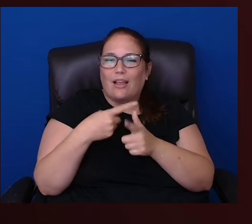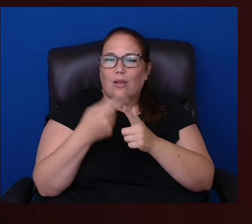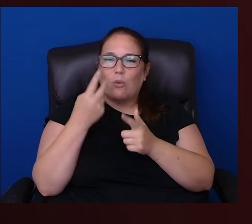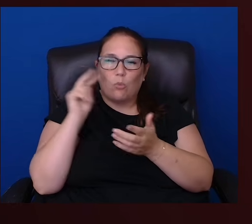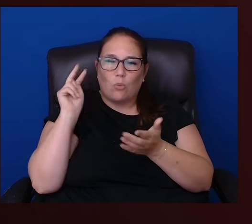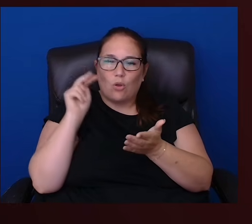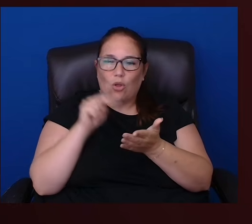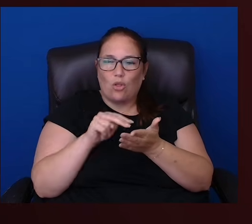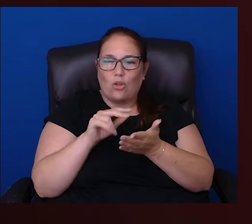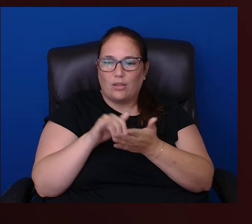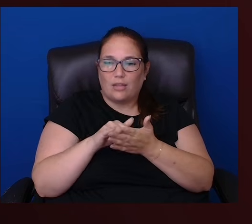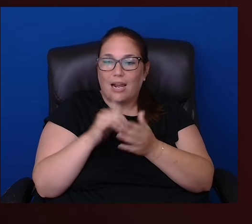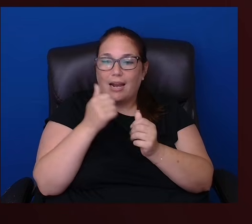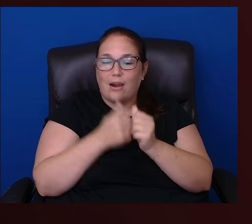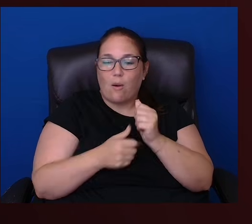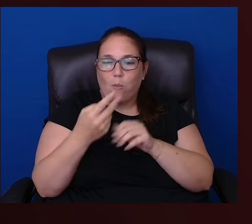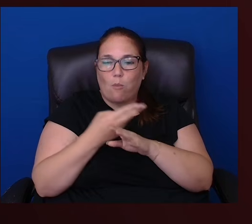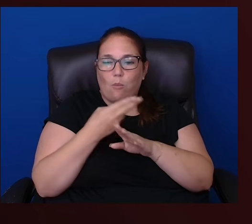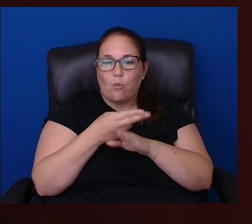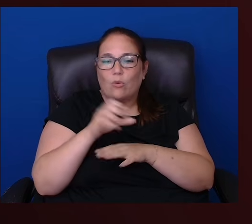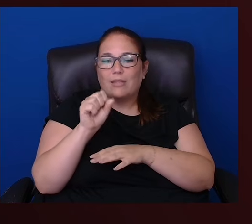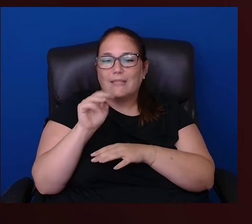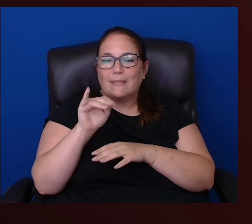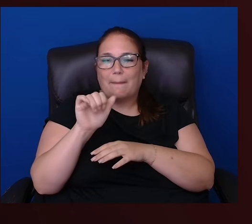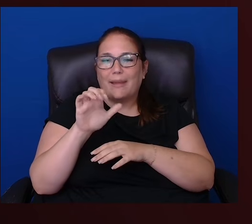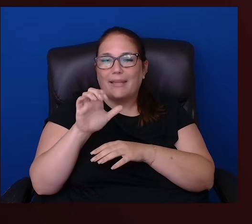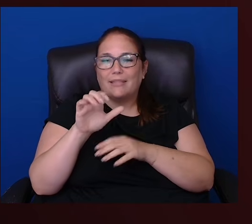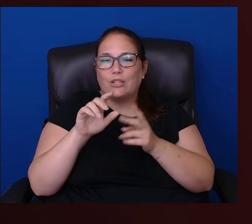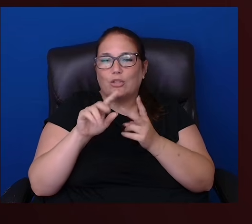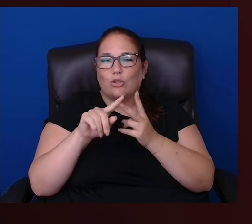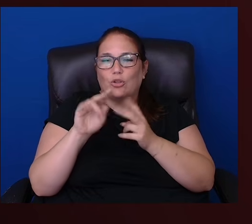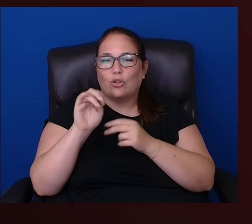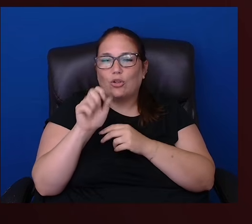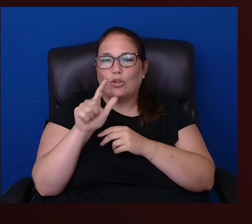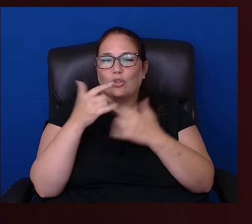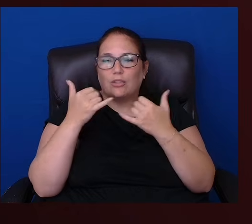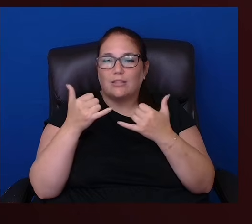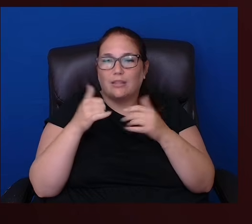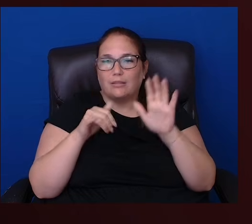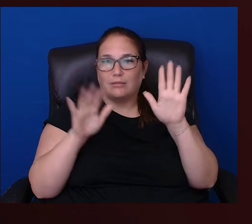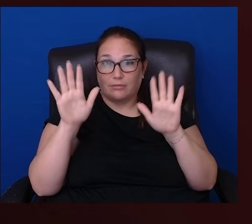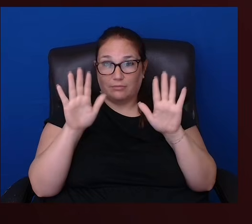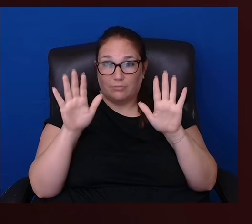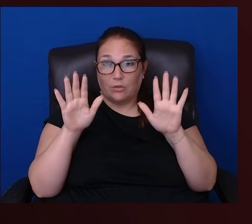Is there anyone using Semantic Kernel today? Just curious, show of hands. So, quite a few of you are using that,